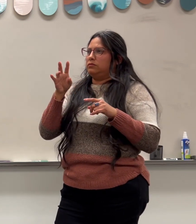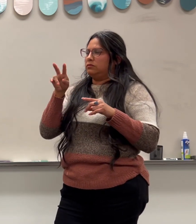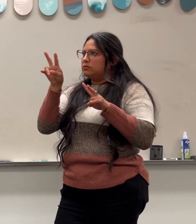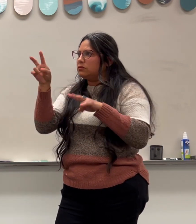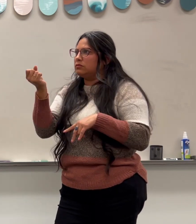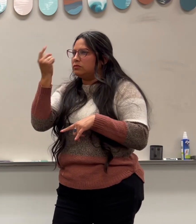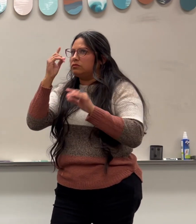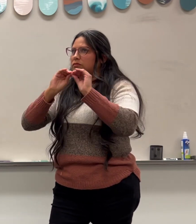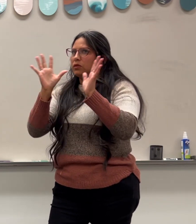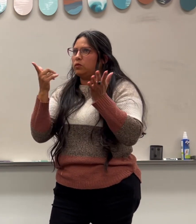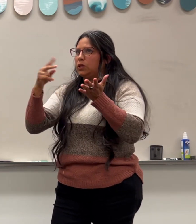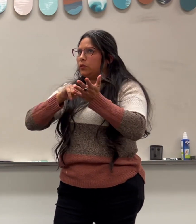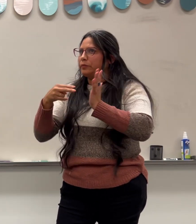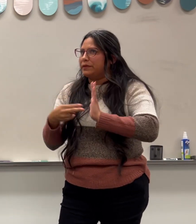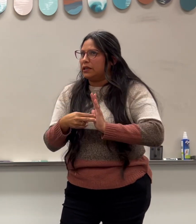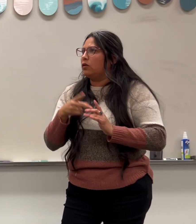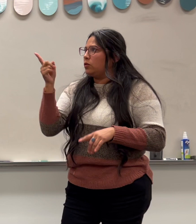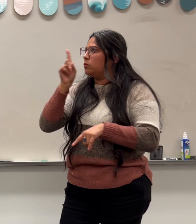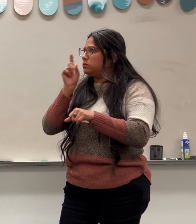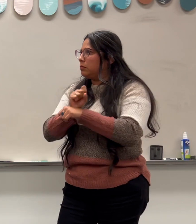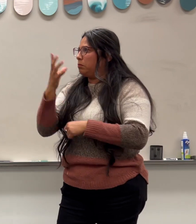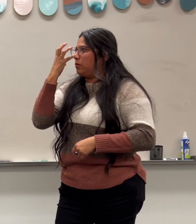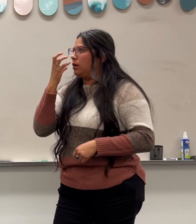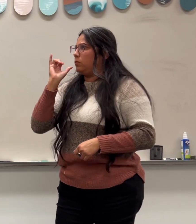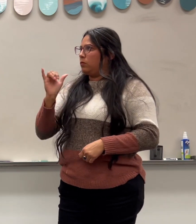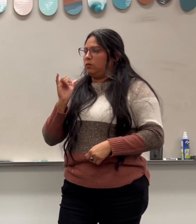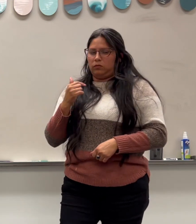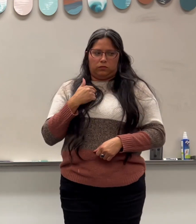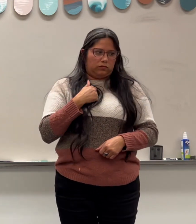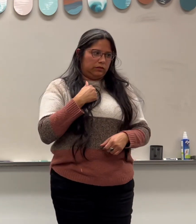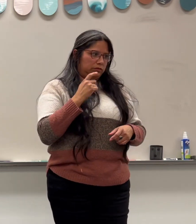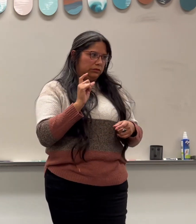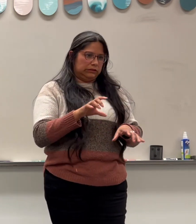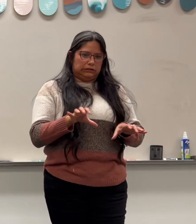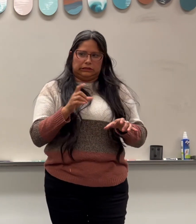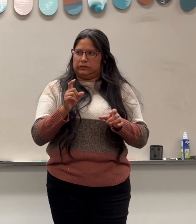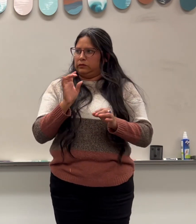each other so it's not just the visual sign of the hands but it's also the face that gives that